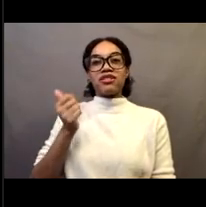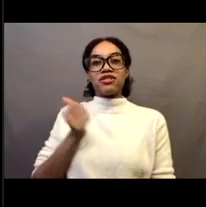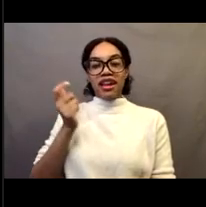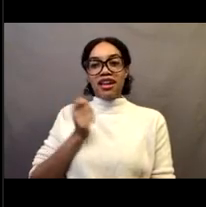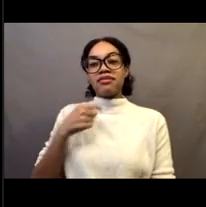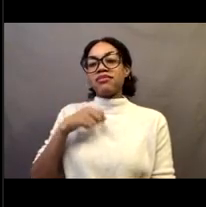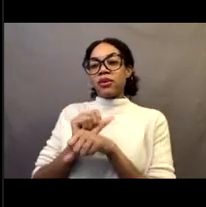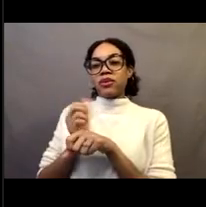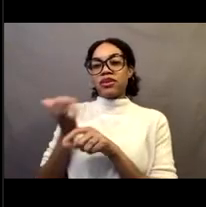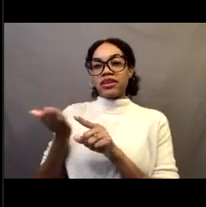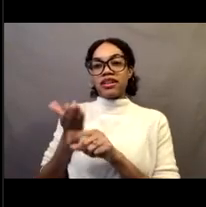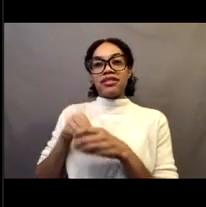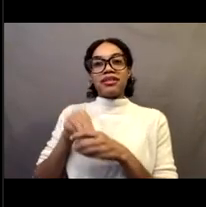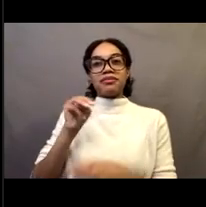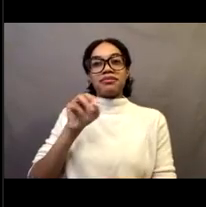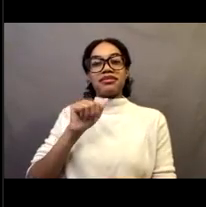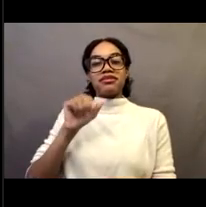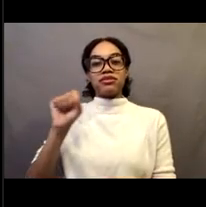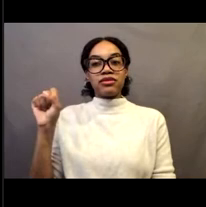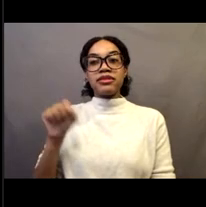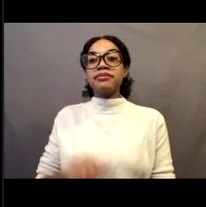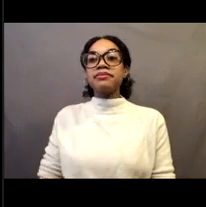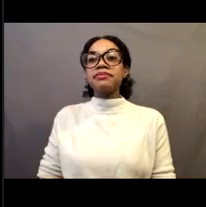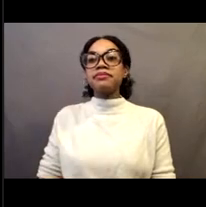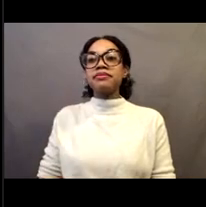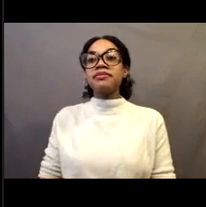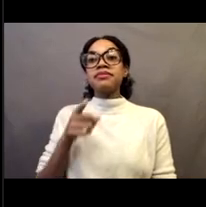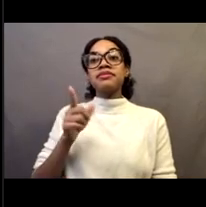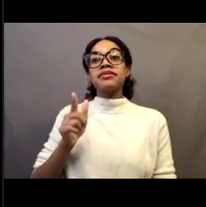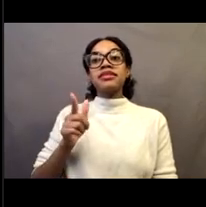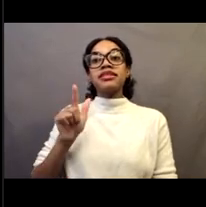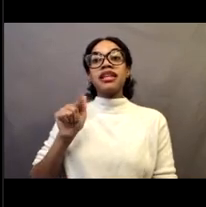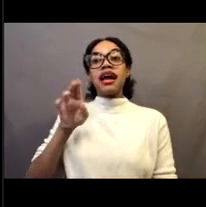on Cape Cod, Massachusetts. NOAA Live webinars will be offered most Wednesdays